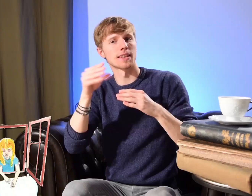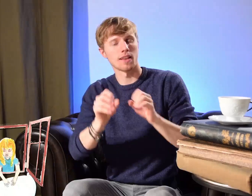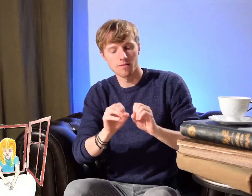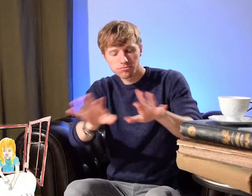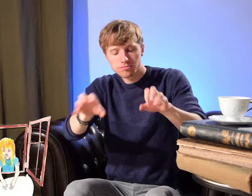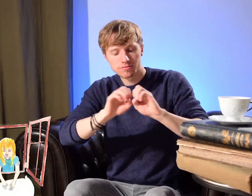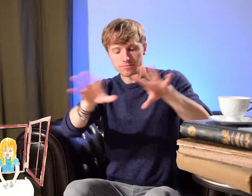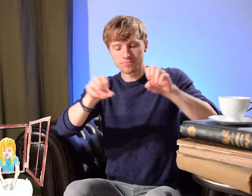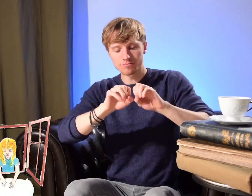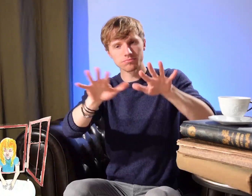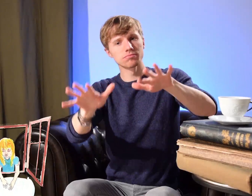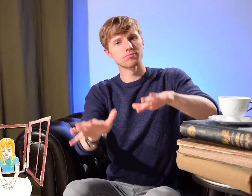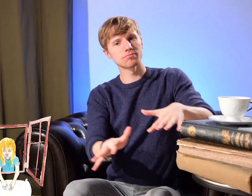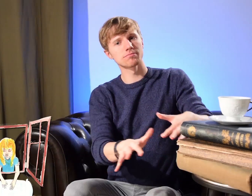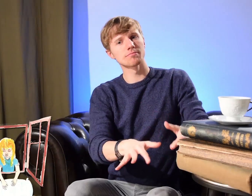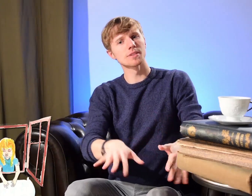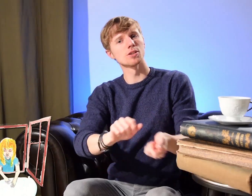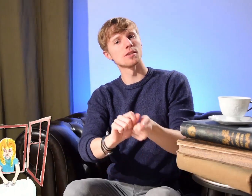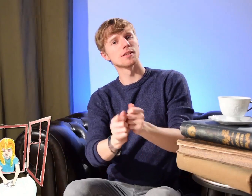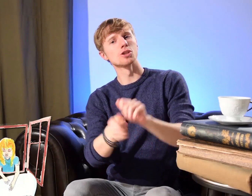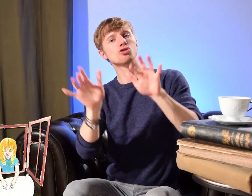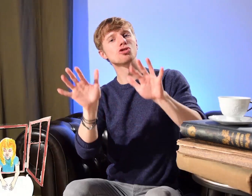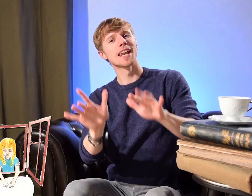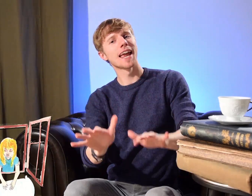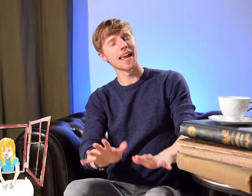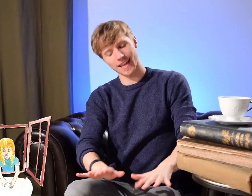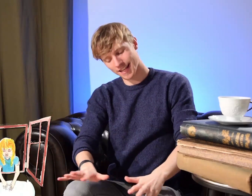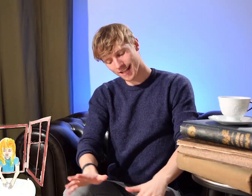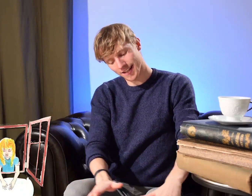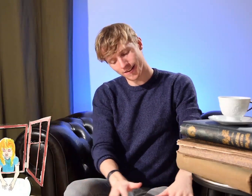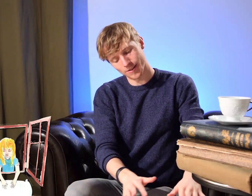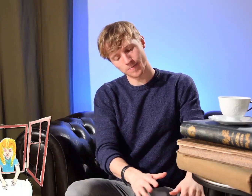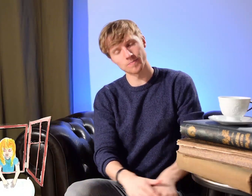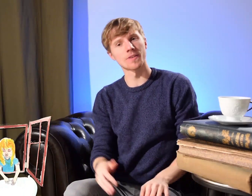the feather were flying about everywhere and descended to earth as snow.